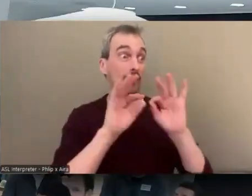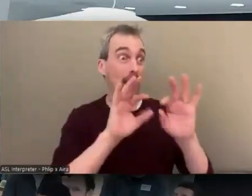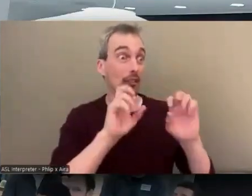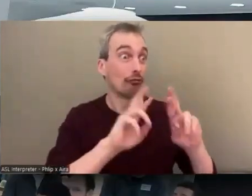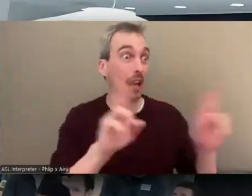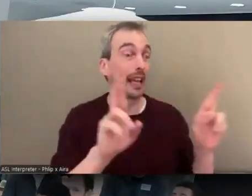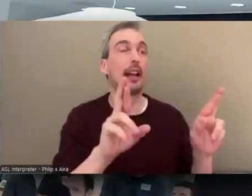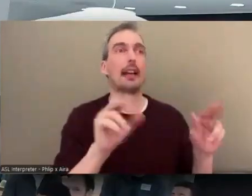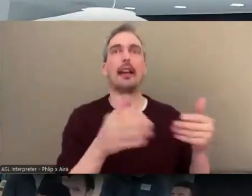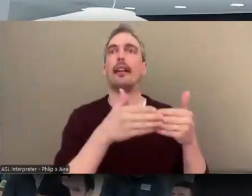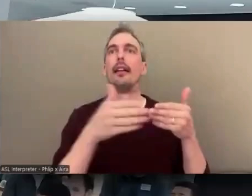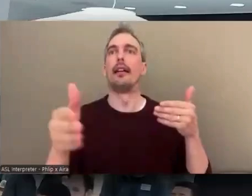Well, we have a little tool for that.